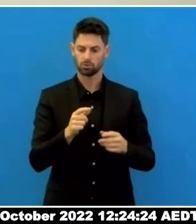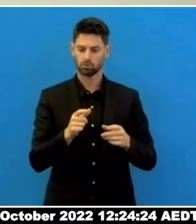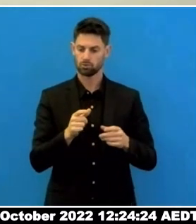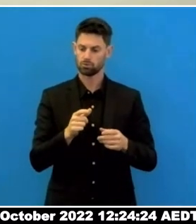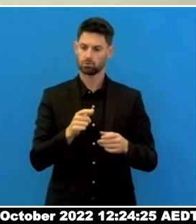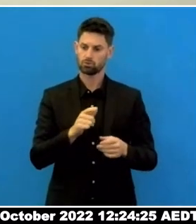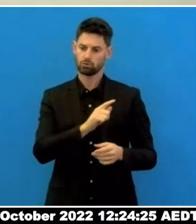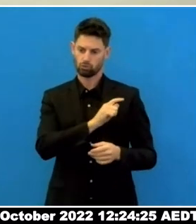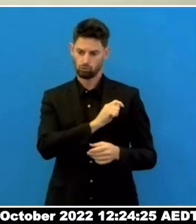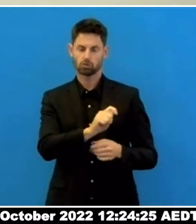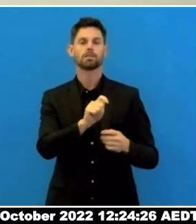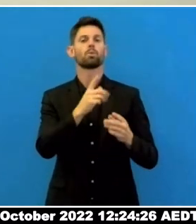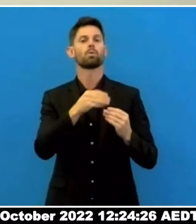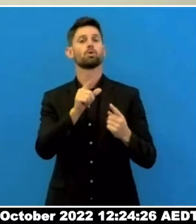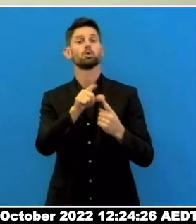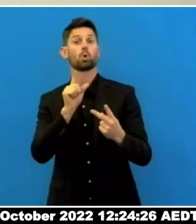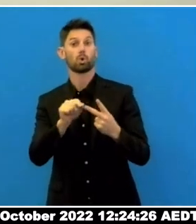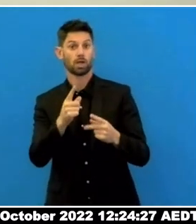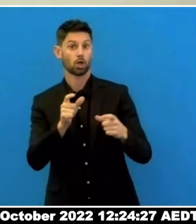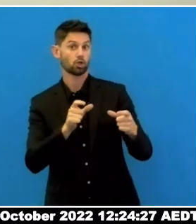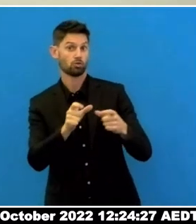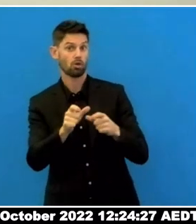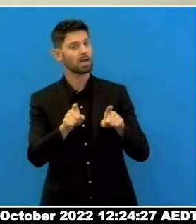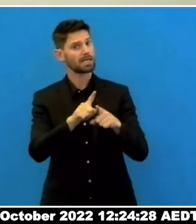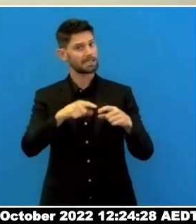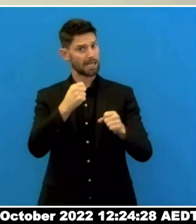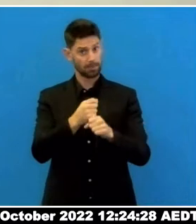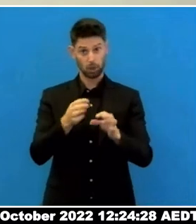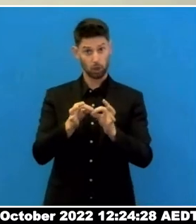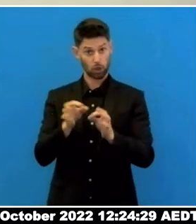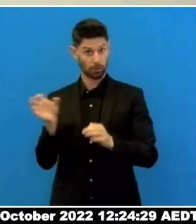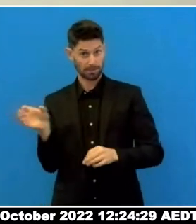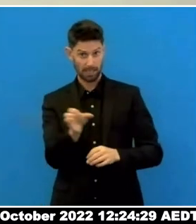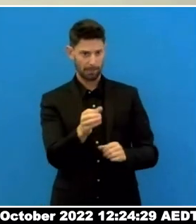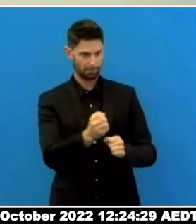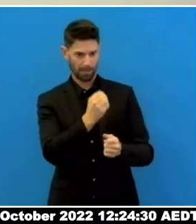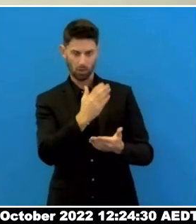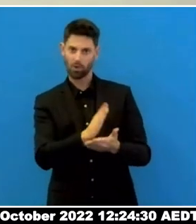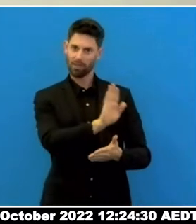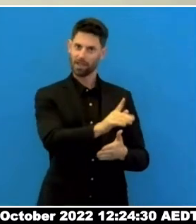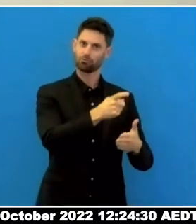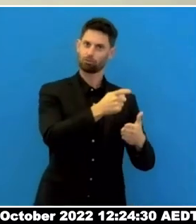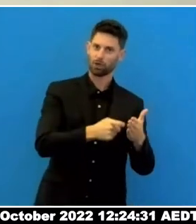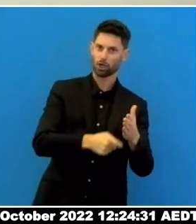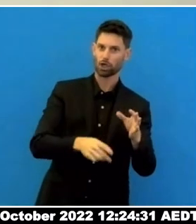are little things that are really not little, like gender of interpreter. Like having the appropriate interpreter that's preferred where someone feels safe.